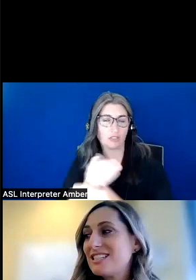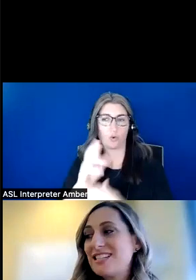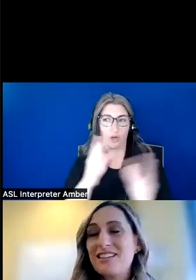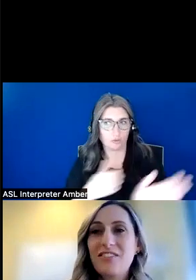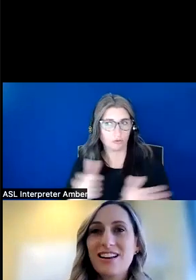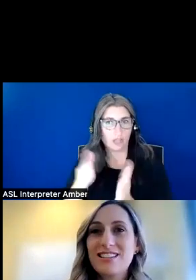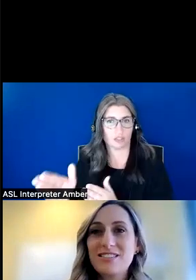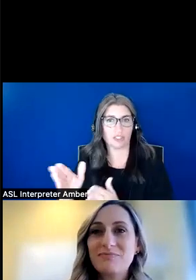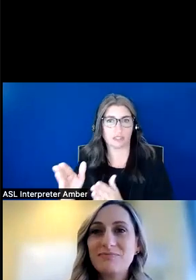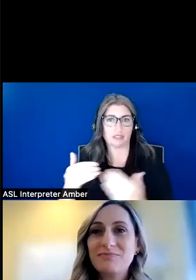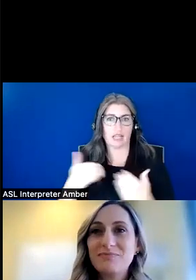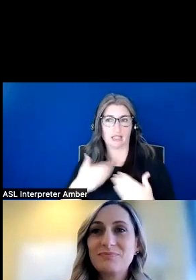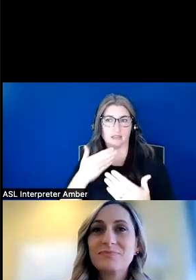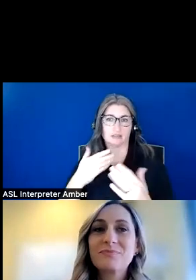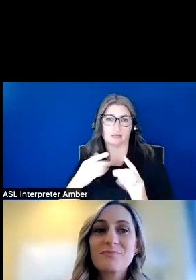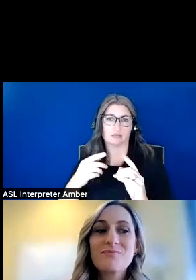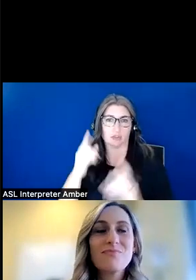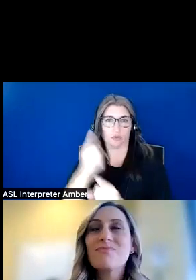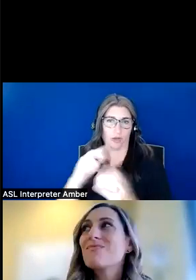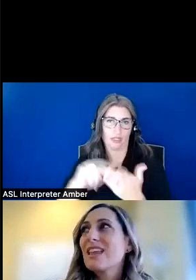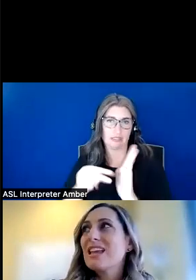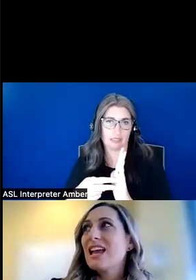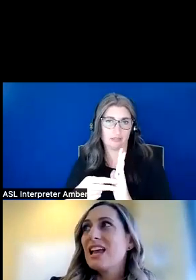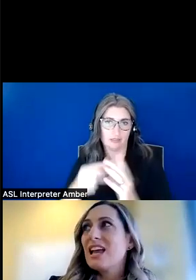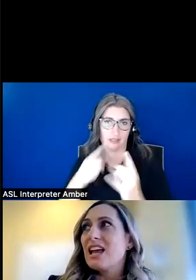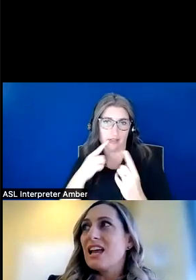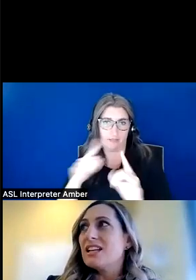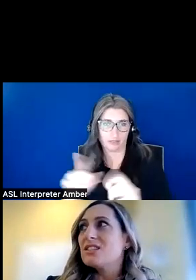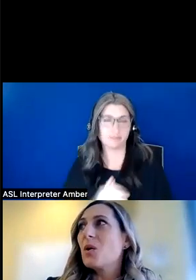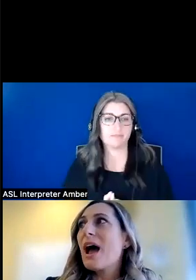intended effect?